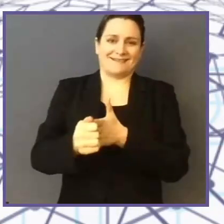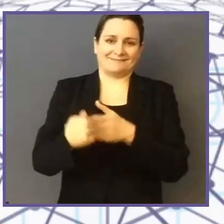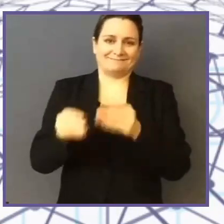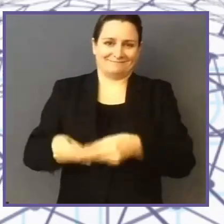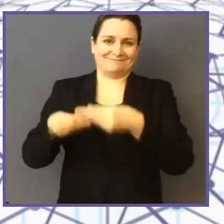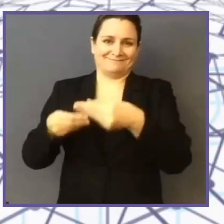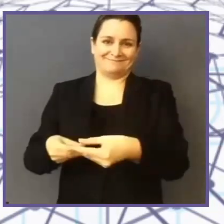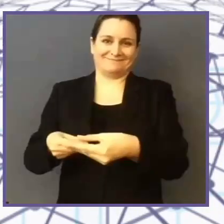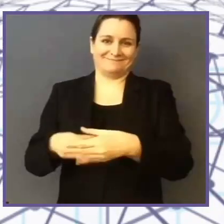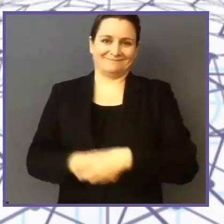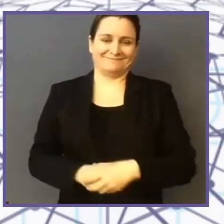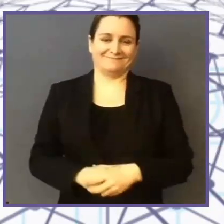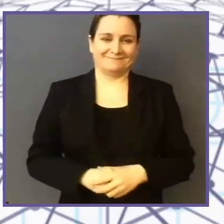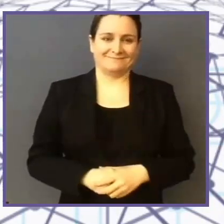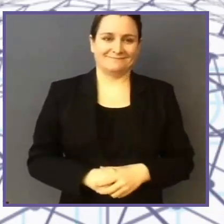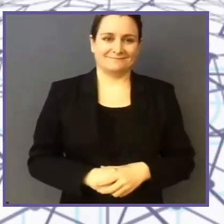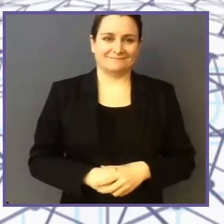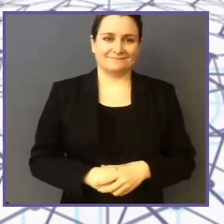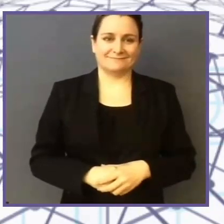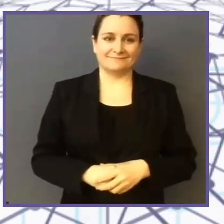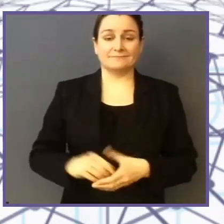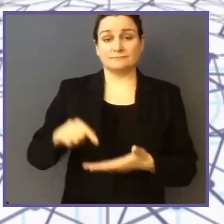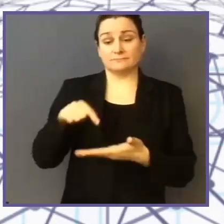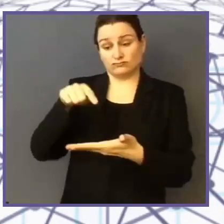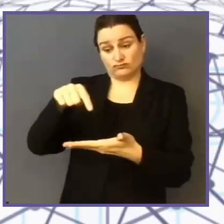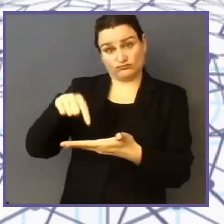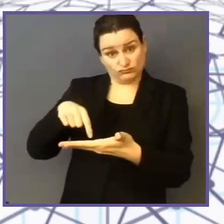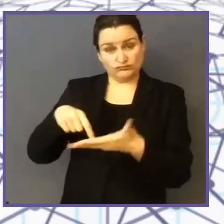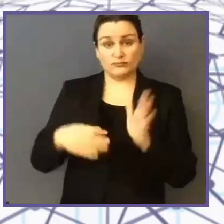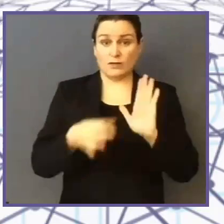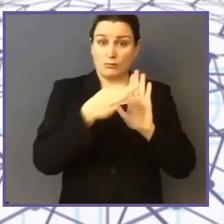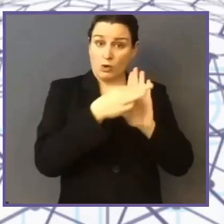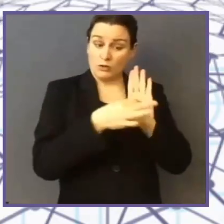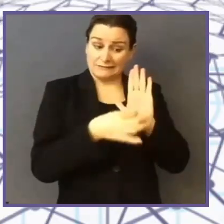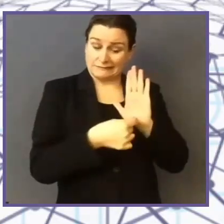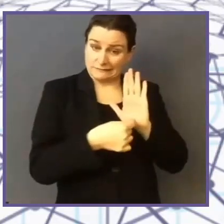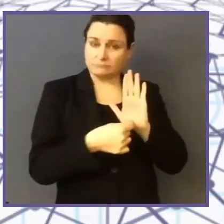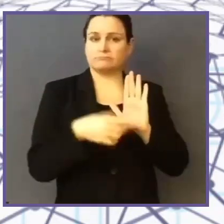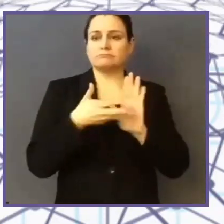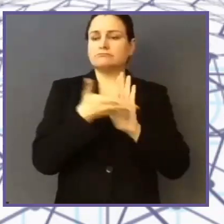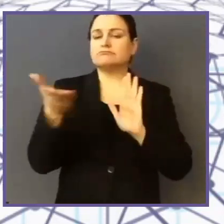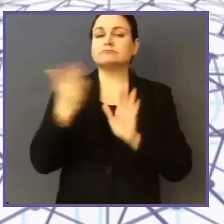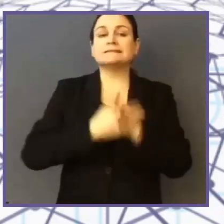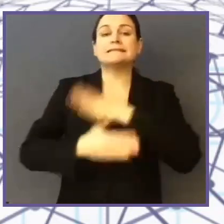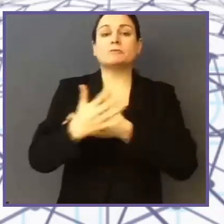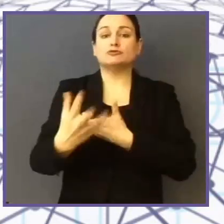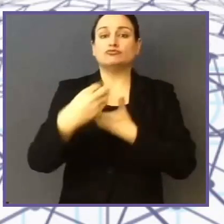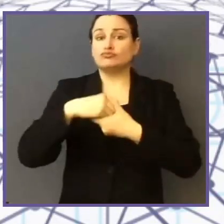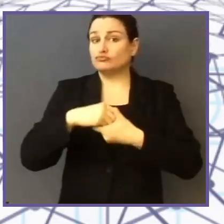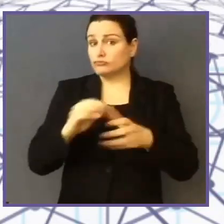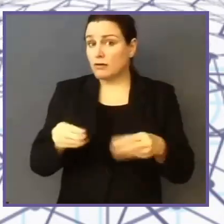inclusive policies, underlined assistive technologies and support services as an important component of disability inclusive policies.